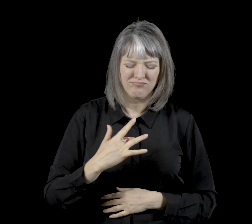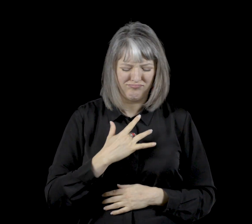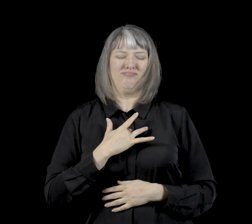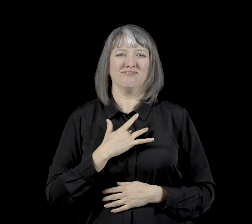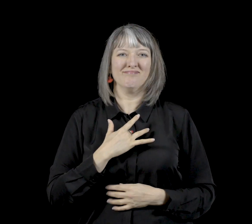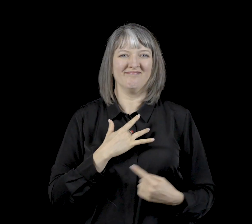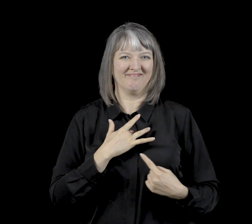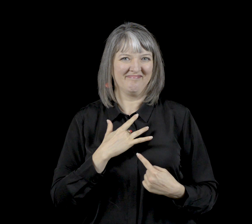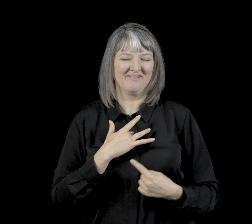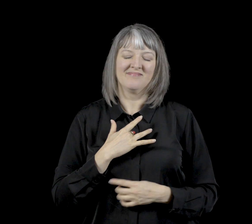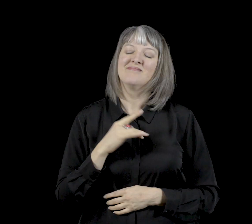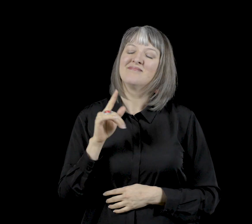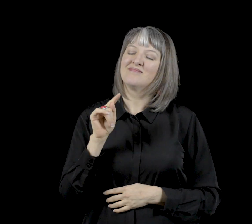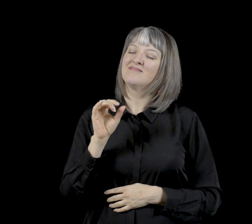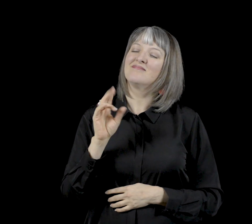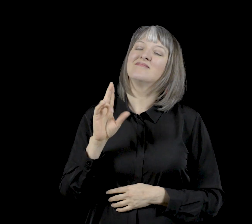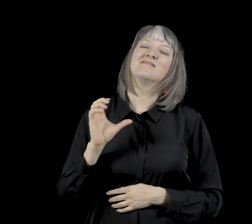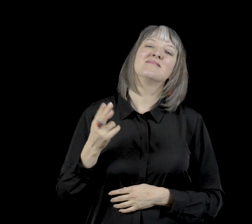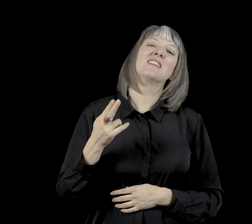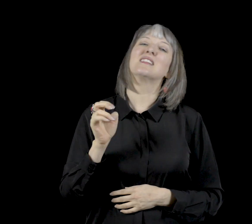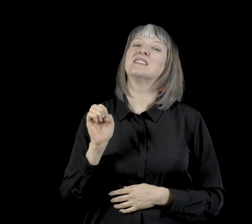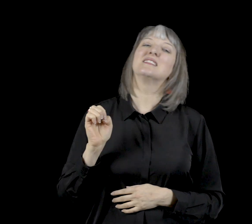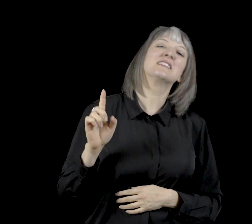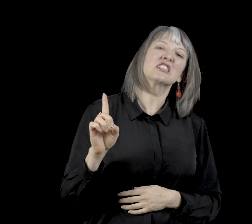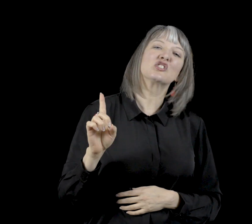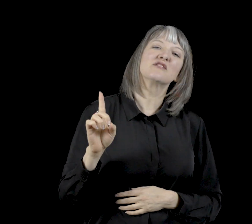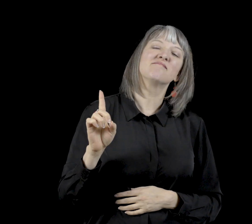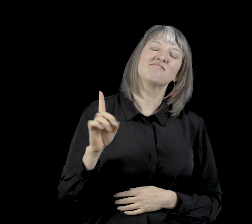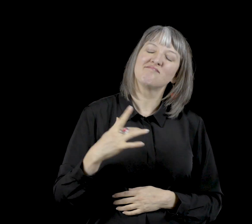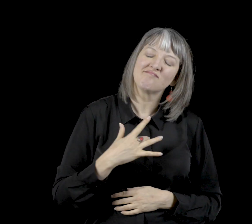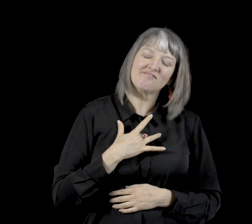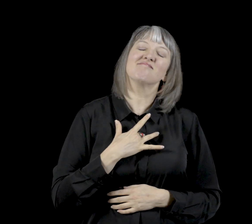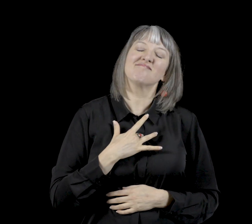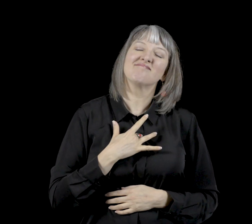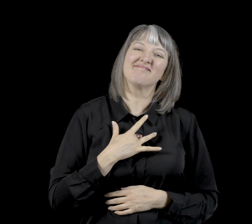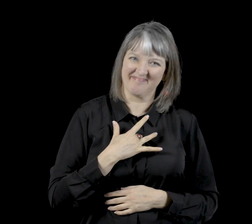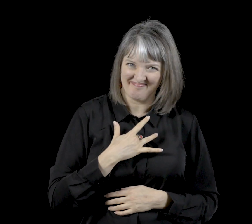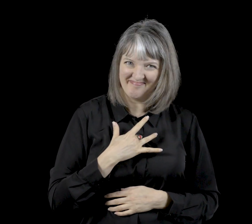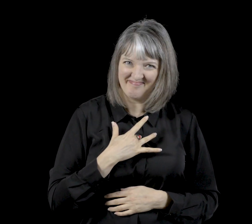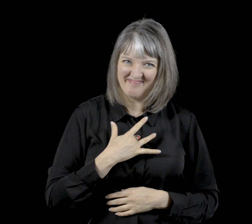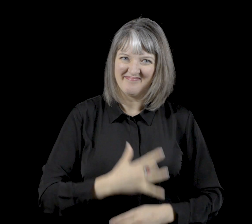T-O-U-C-H-E-D TOUCHED